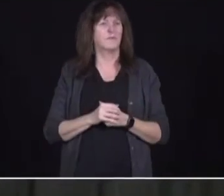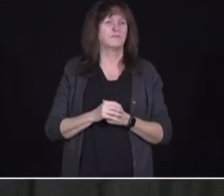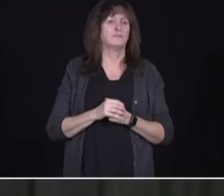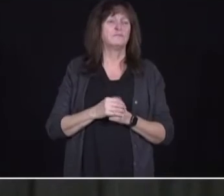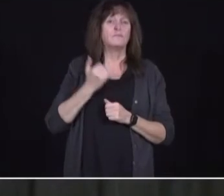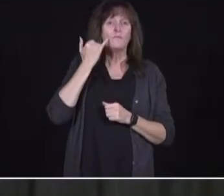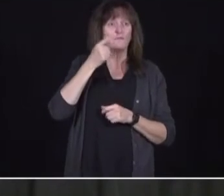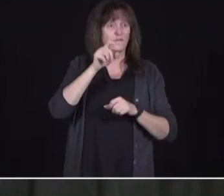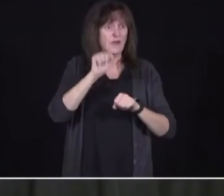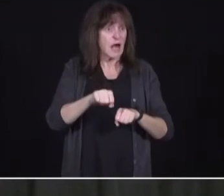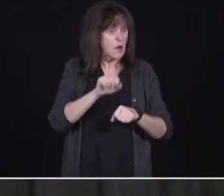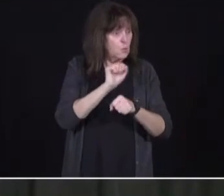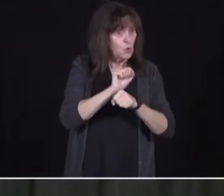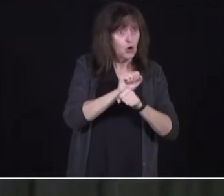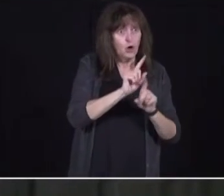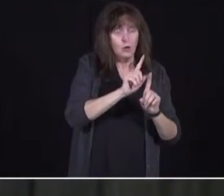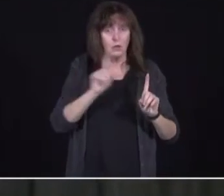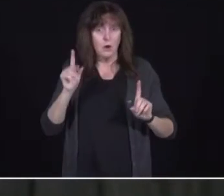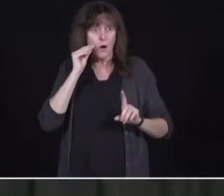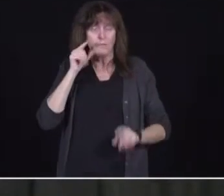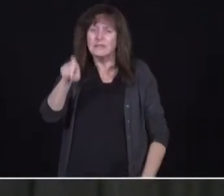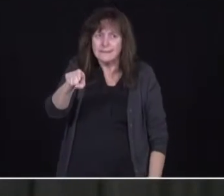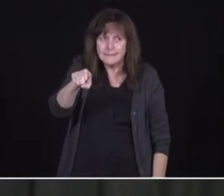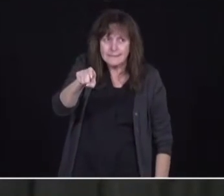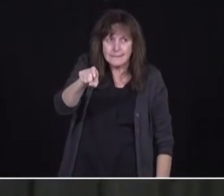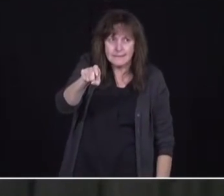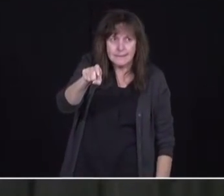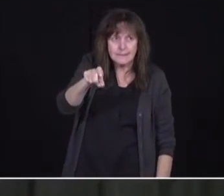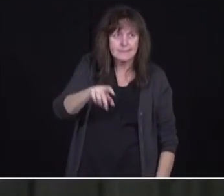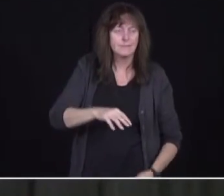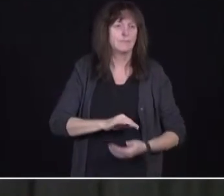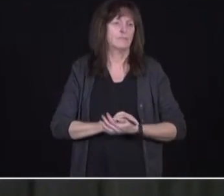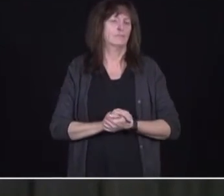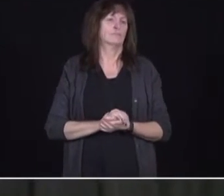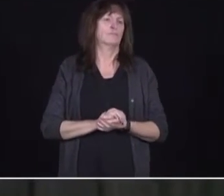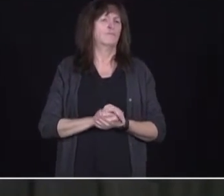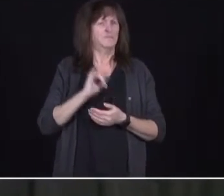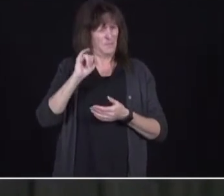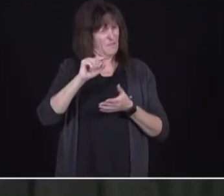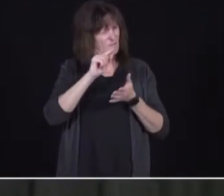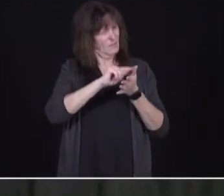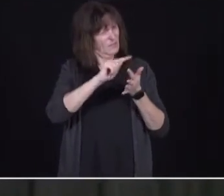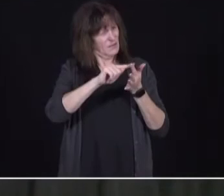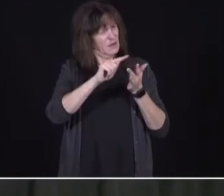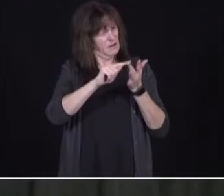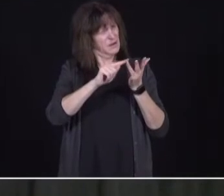home must do So my friends, the only way for these extraordinary measures